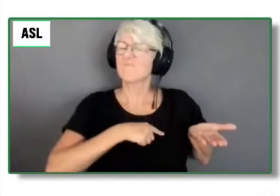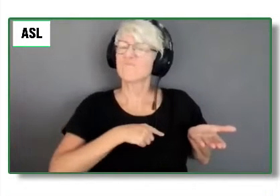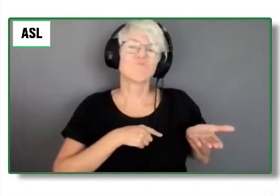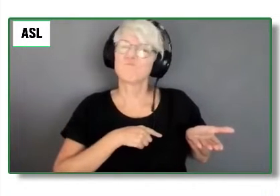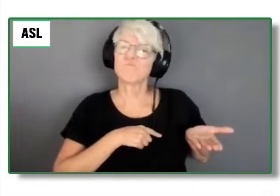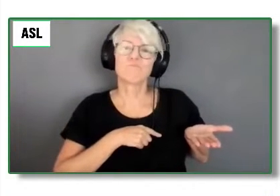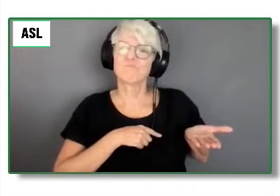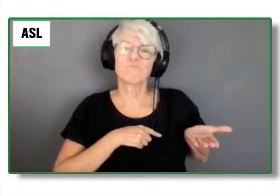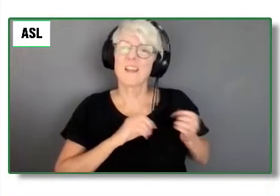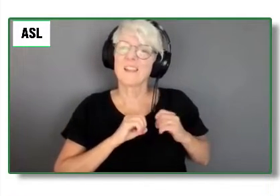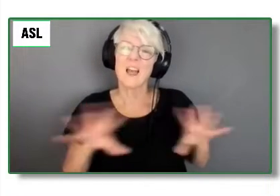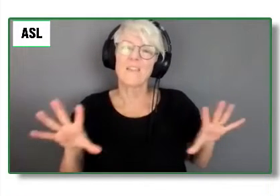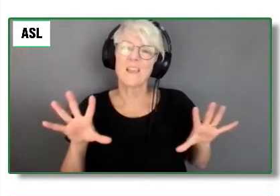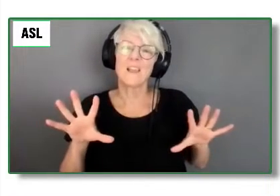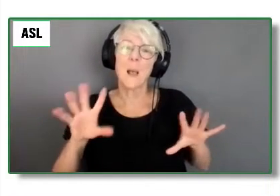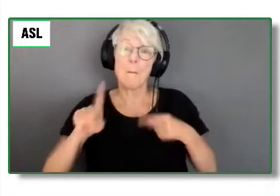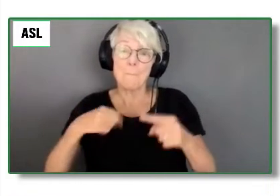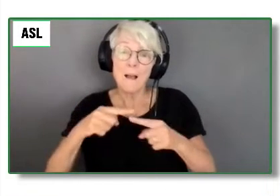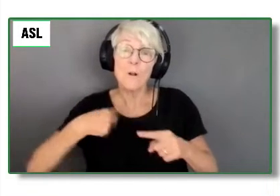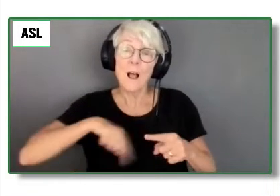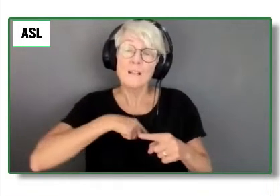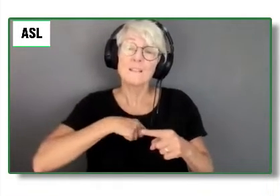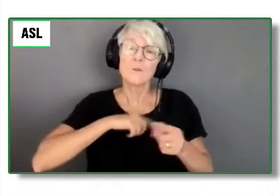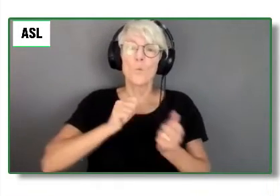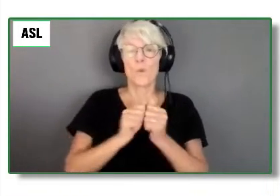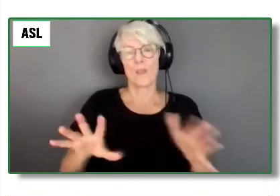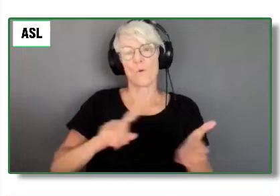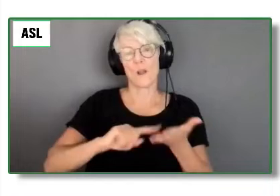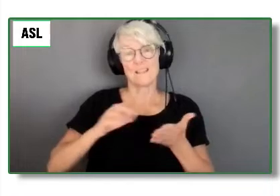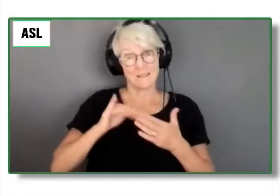Thank you. Thanks Lori and this slide that we